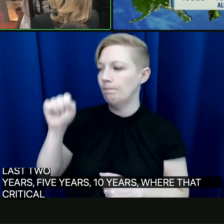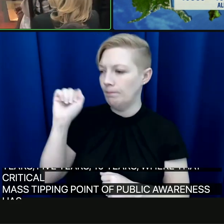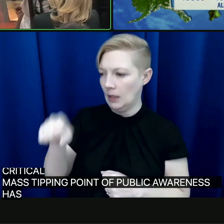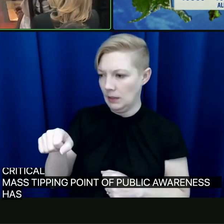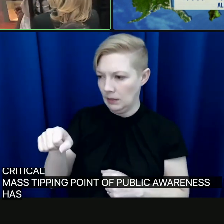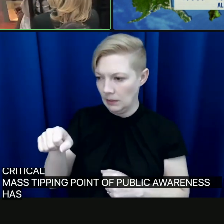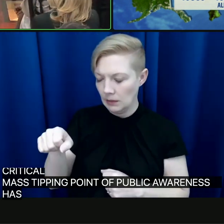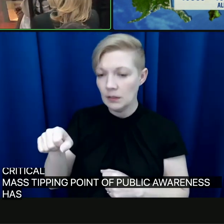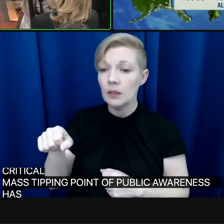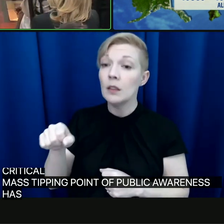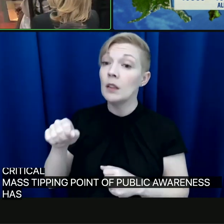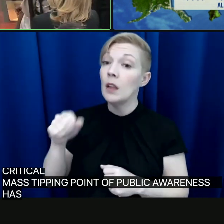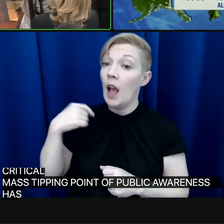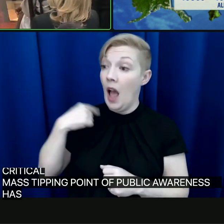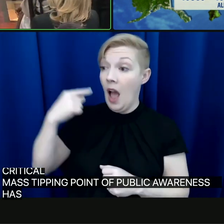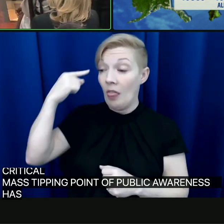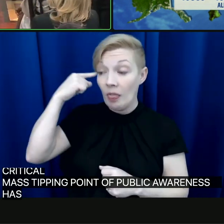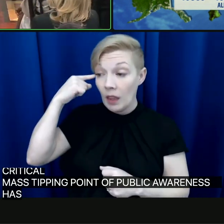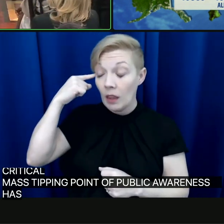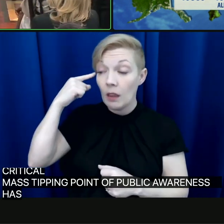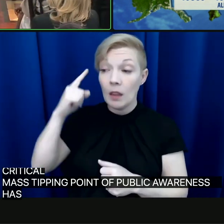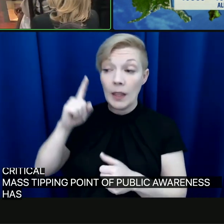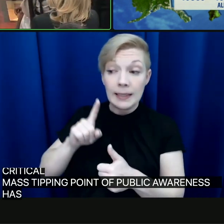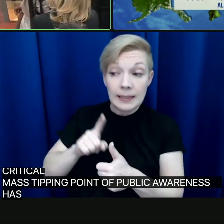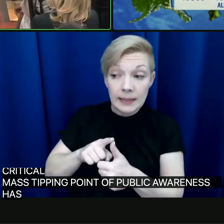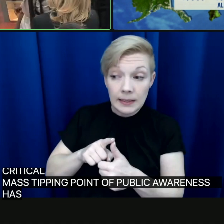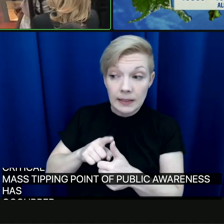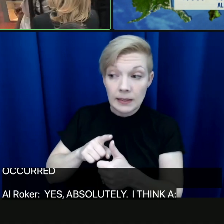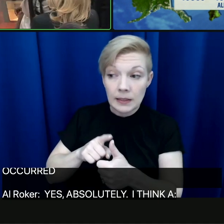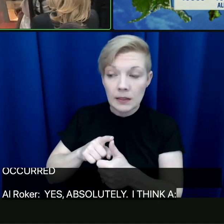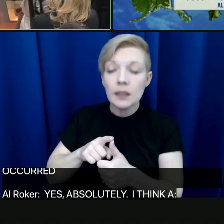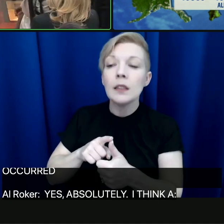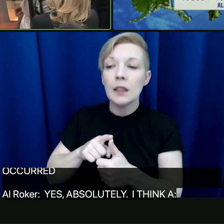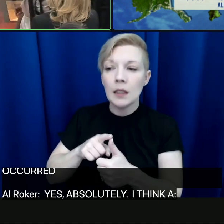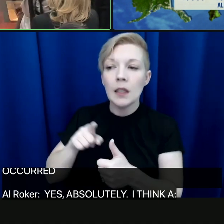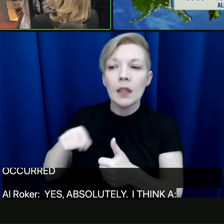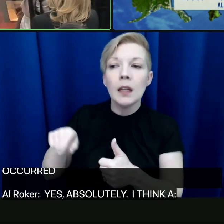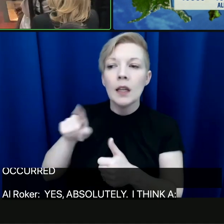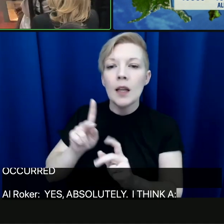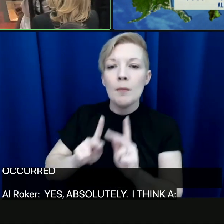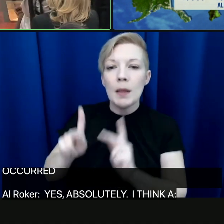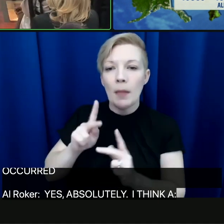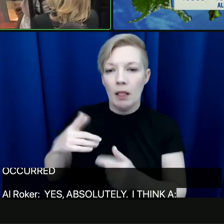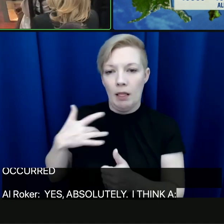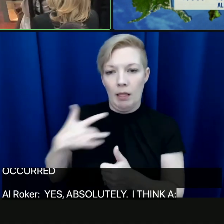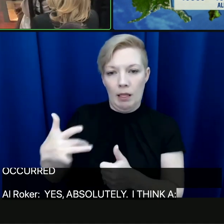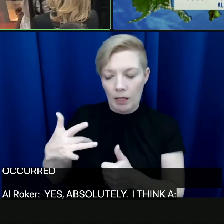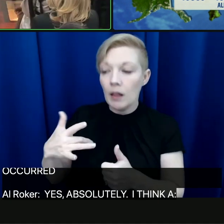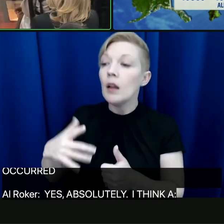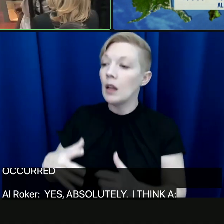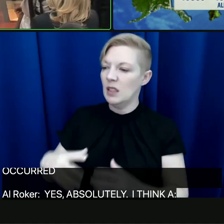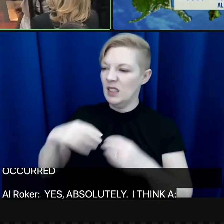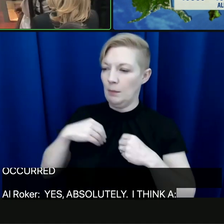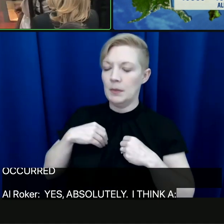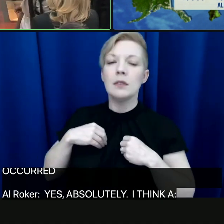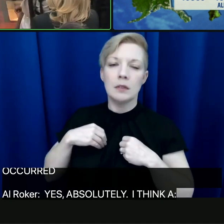people certainly I think the preponderance of people accept the science and accept that something's happened.